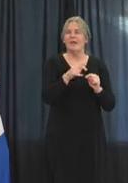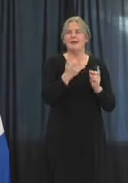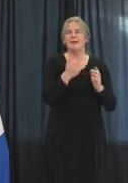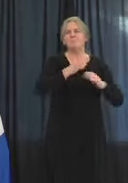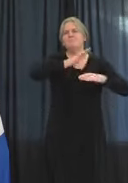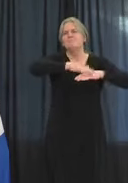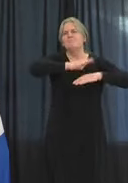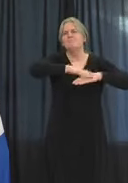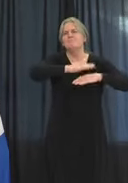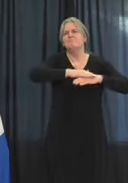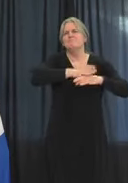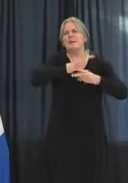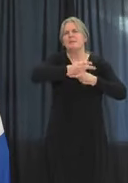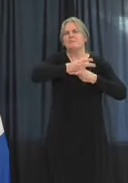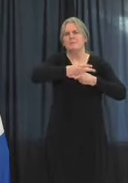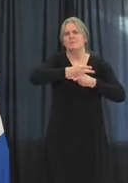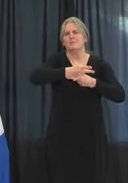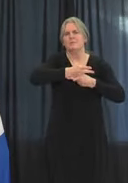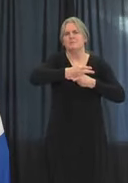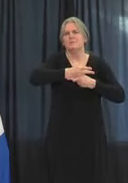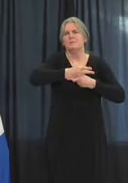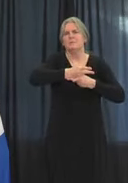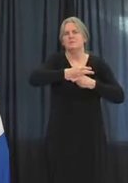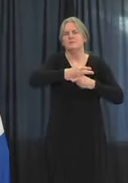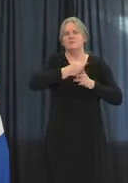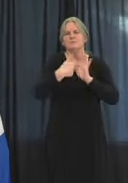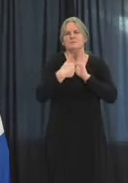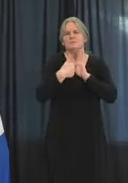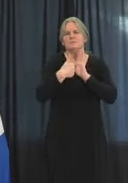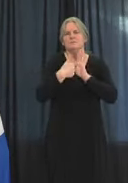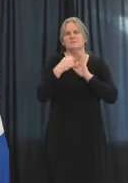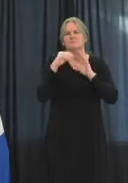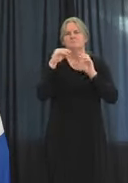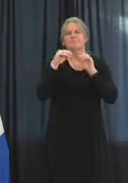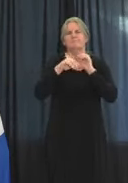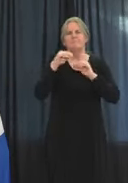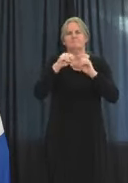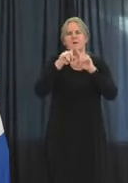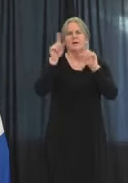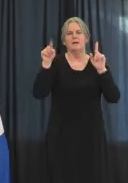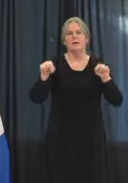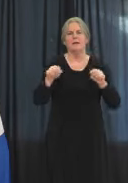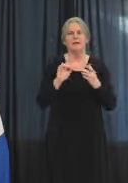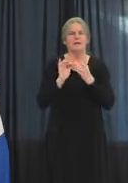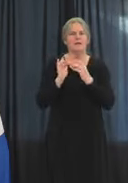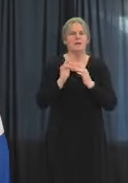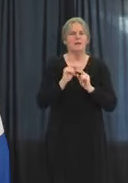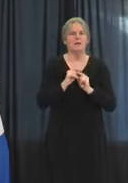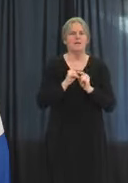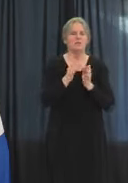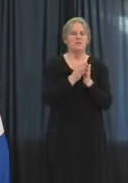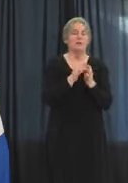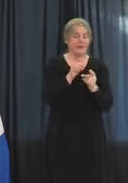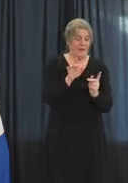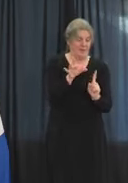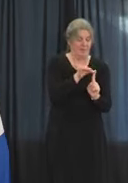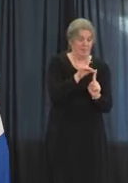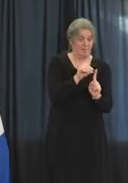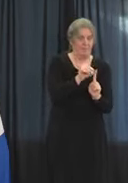So these are like precautionary measures, and just to kind of widen the net and look for any